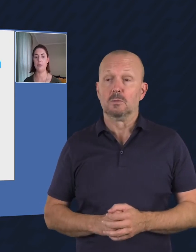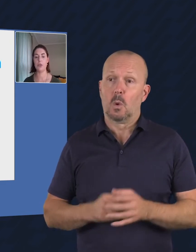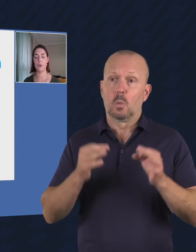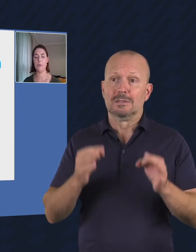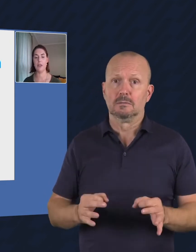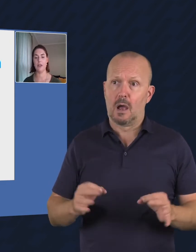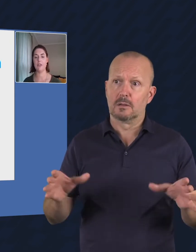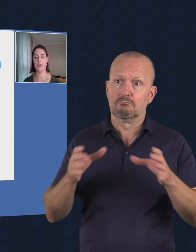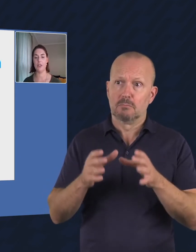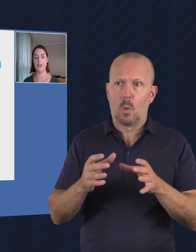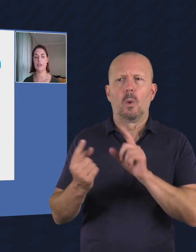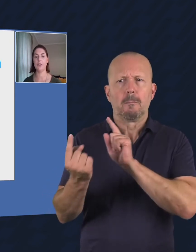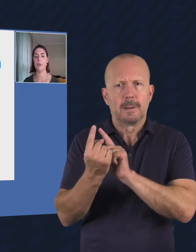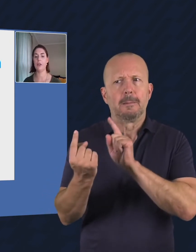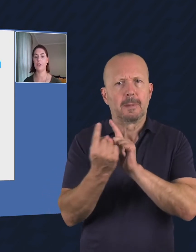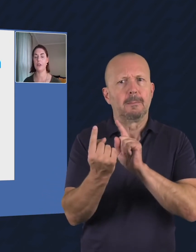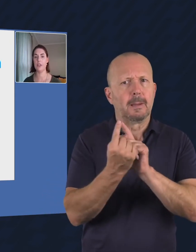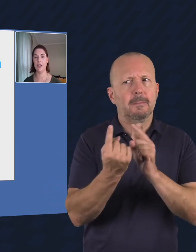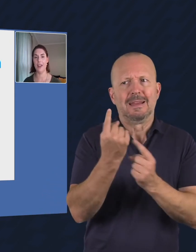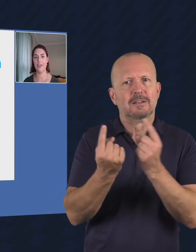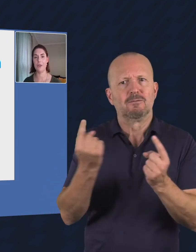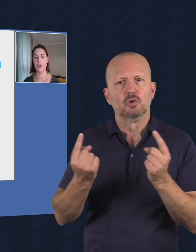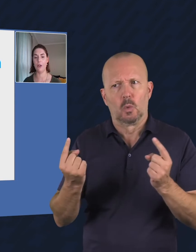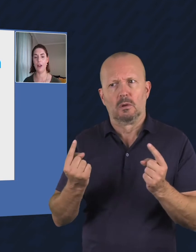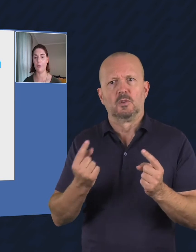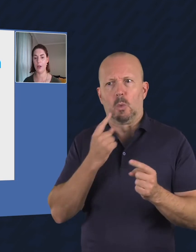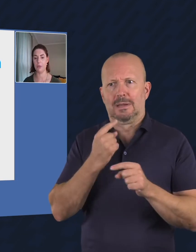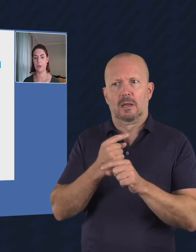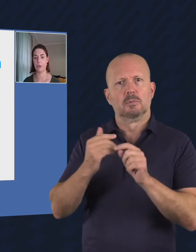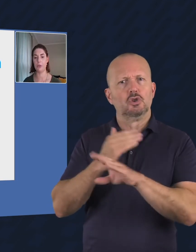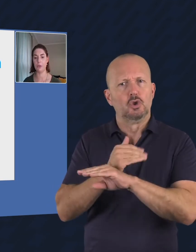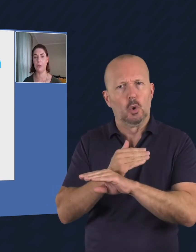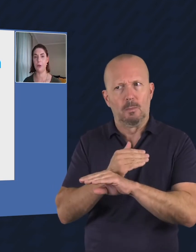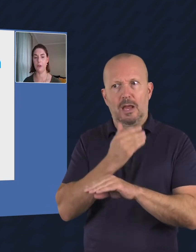would Zoom in individually so that we could screen share and use an online whiteboard tool called Mural.